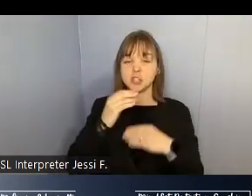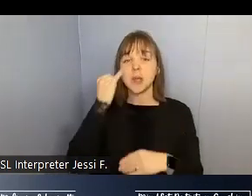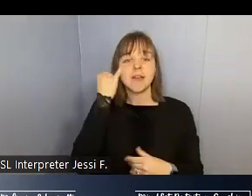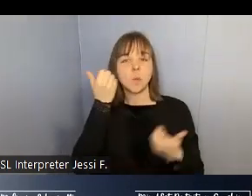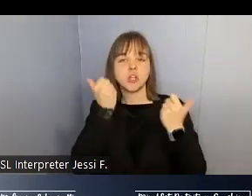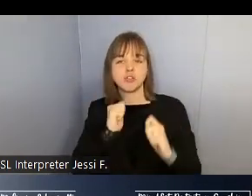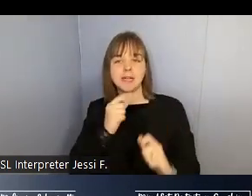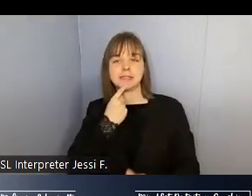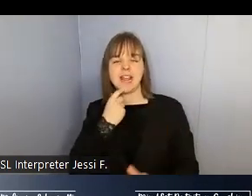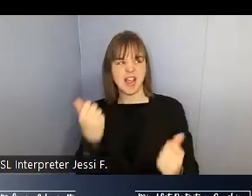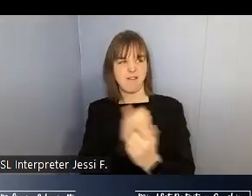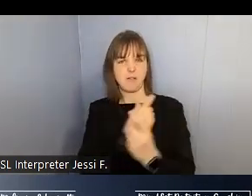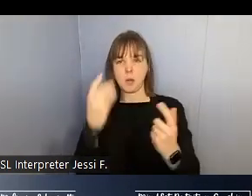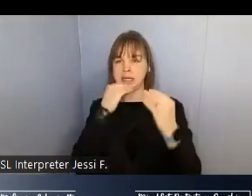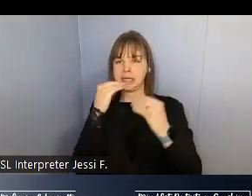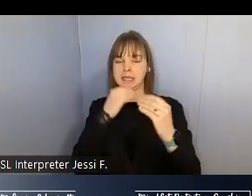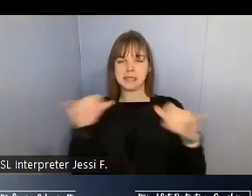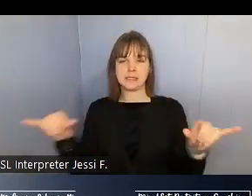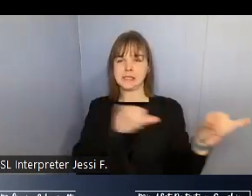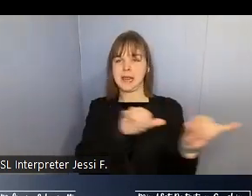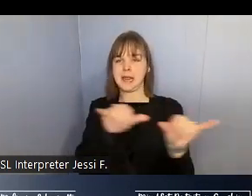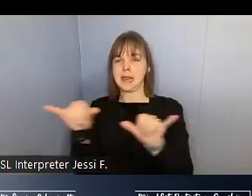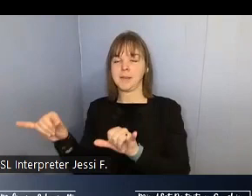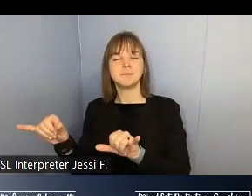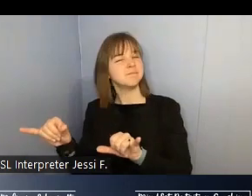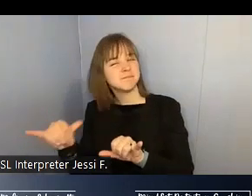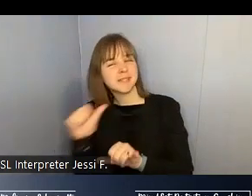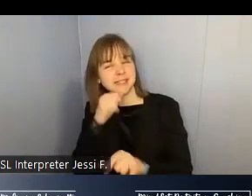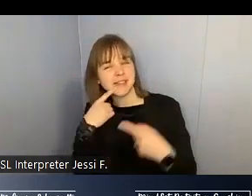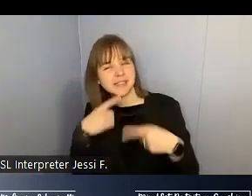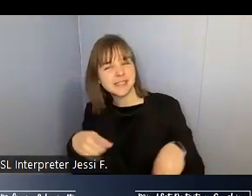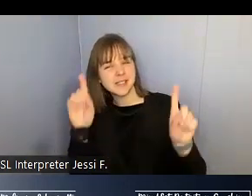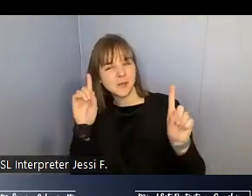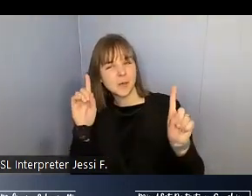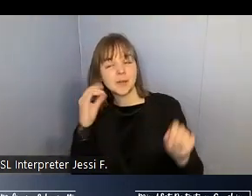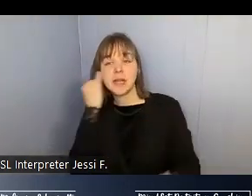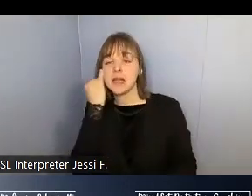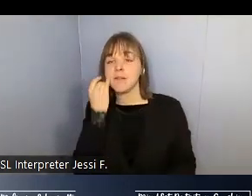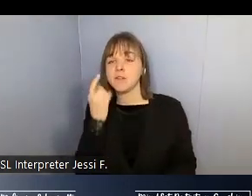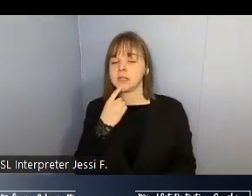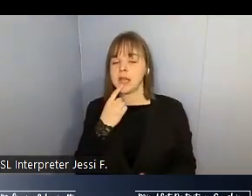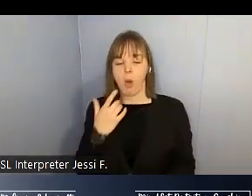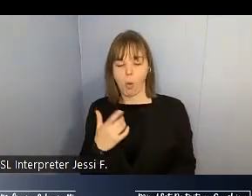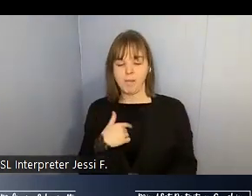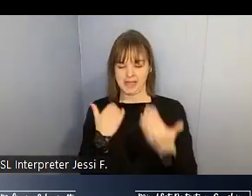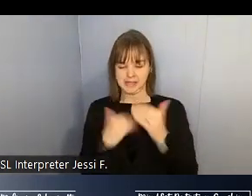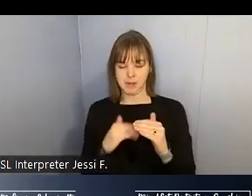unique individuals. And when we start to restrict calories, the deeper the restriction and the longer the duration,